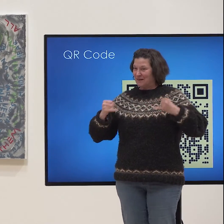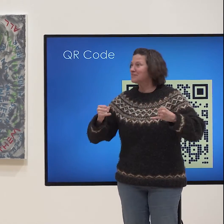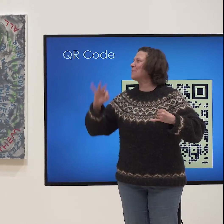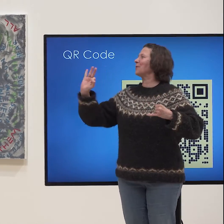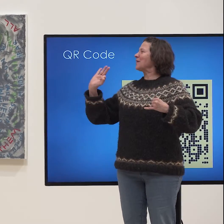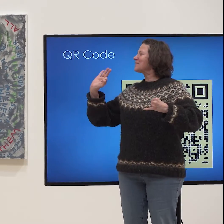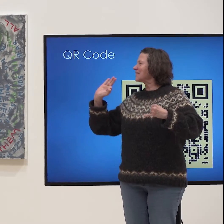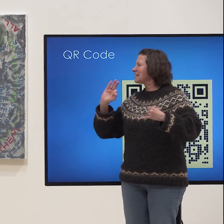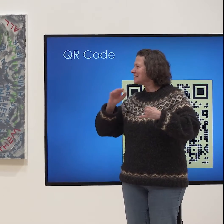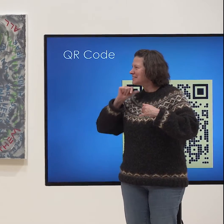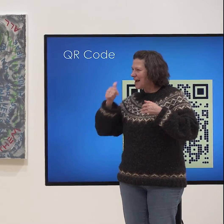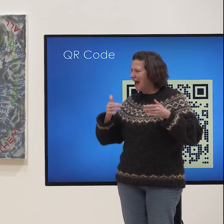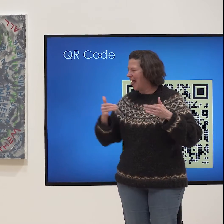if you have any thoughts on that.